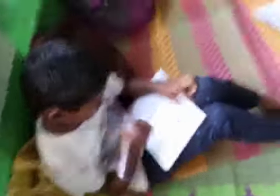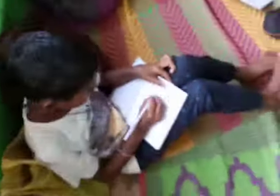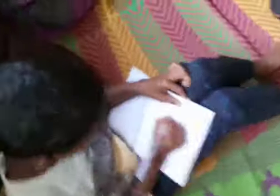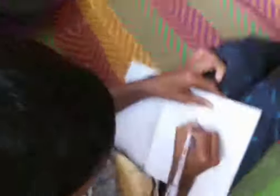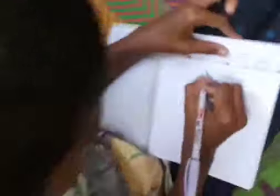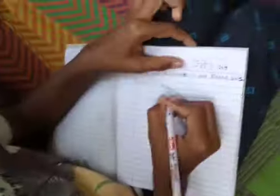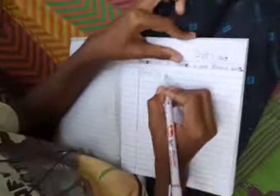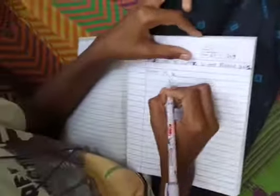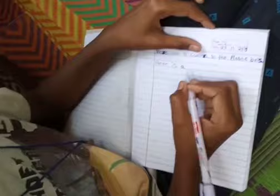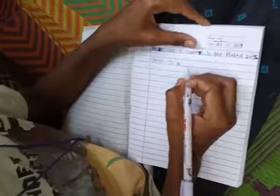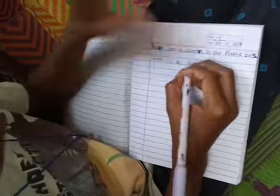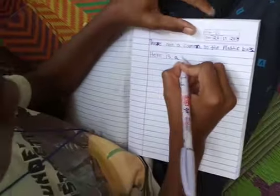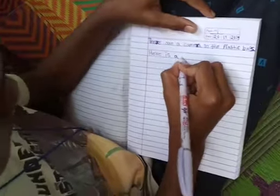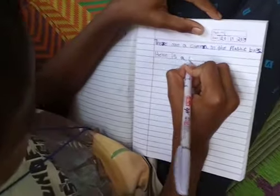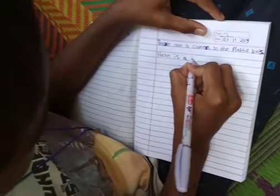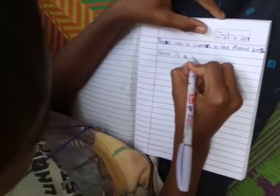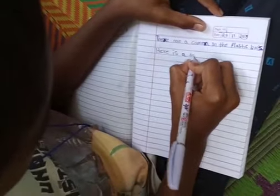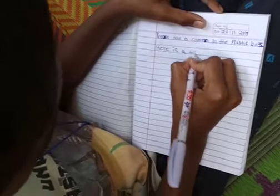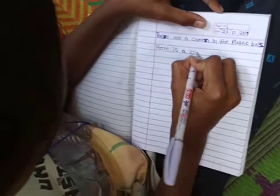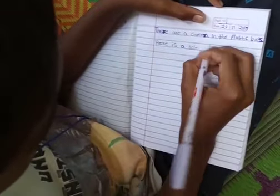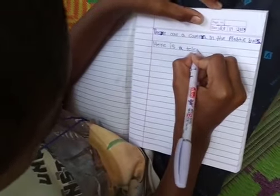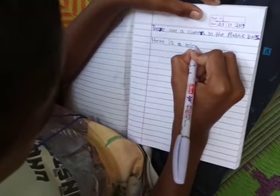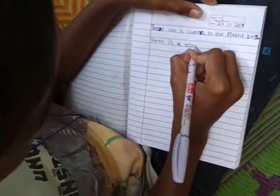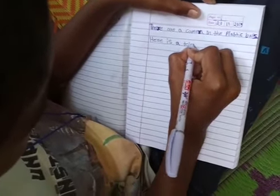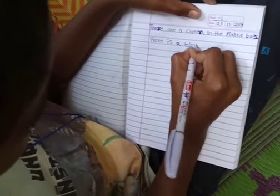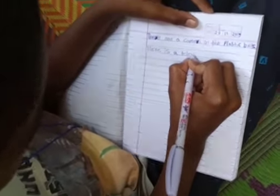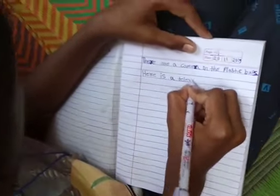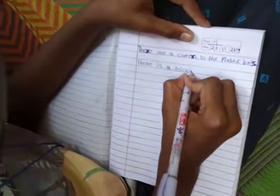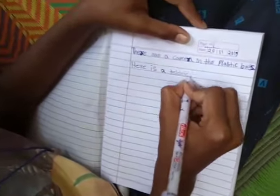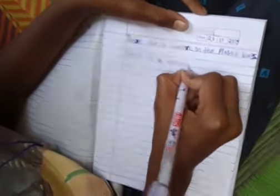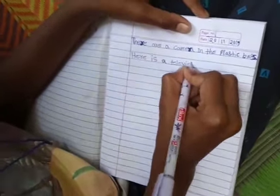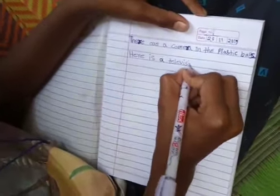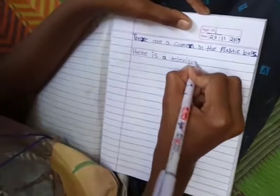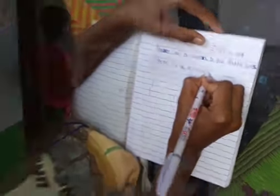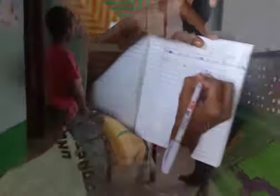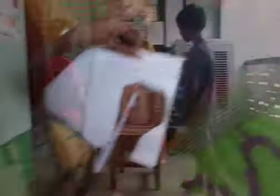from the sentence and is practice for making new sentences this is a simple and interesting method to teach